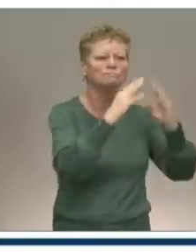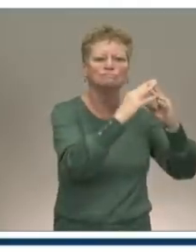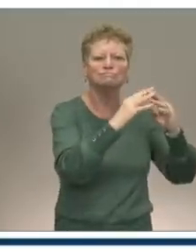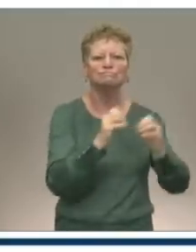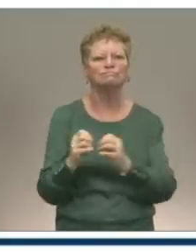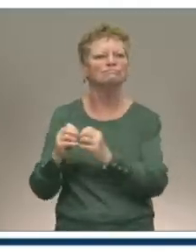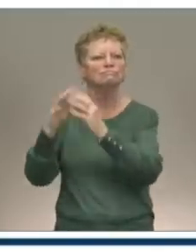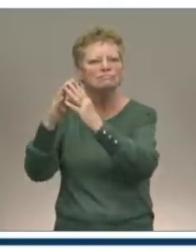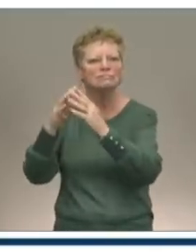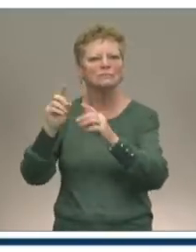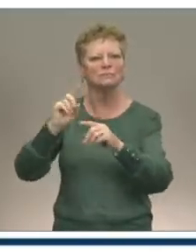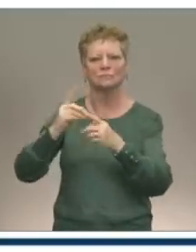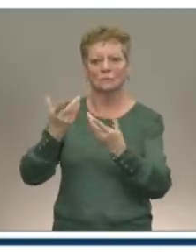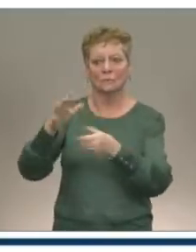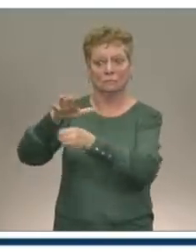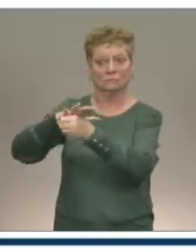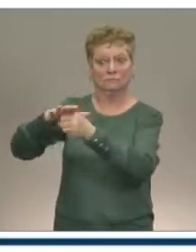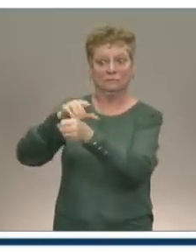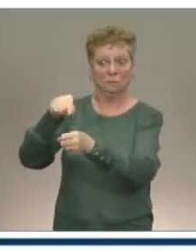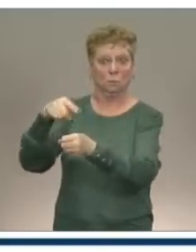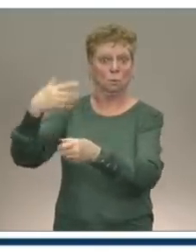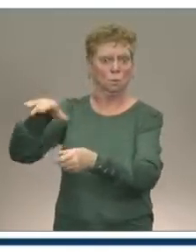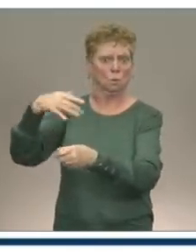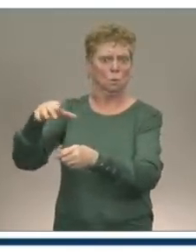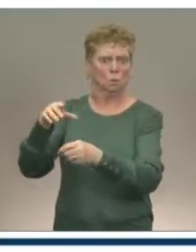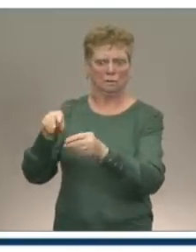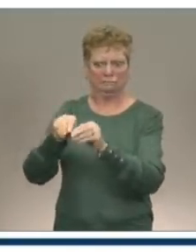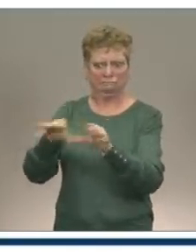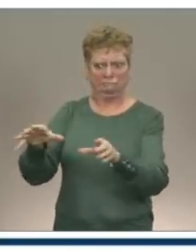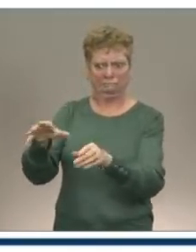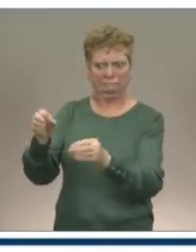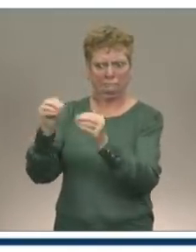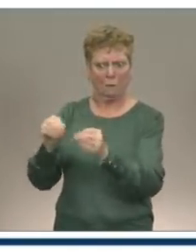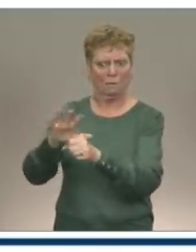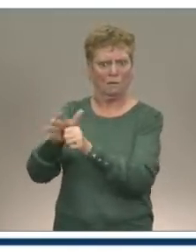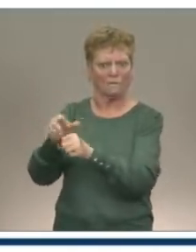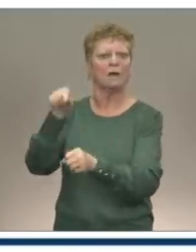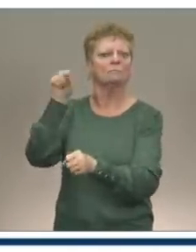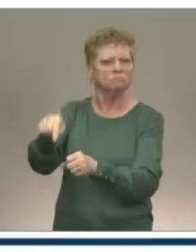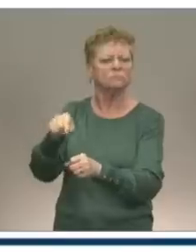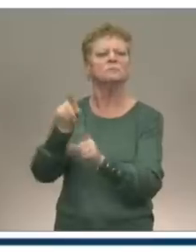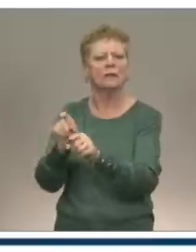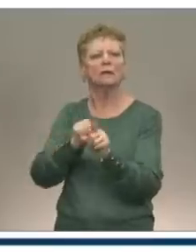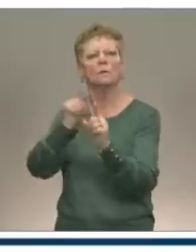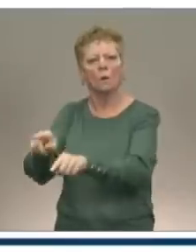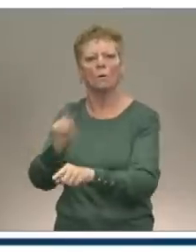where cases are higher and the those locations and details are on the nova scotia health authority